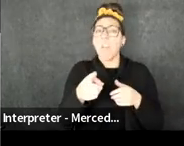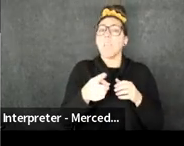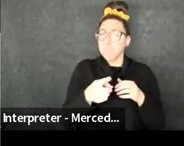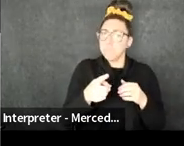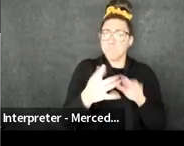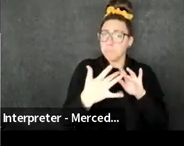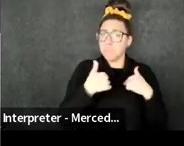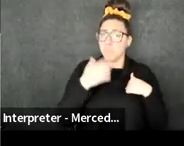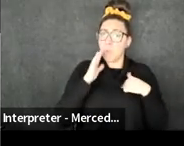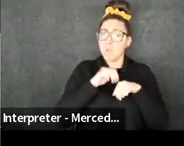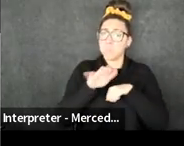We can definitely get those to you.